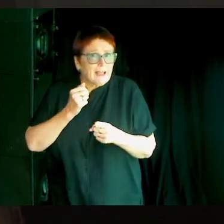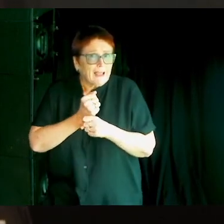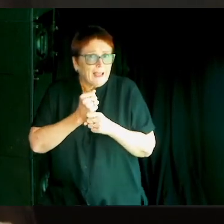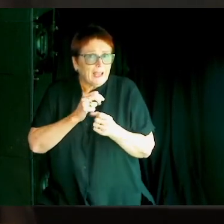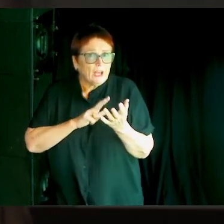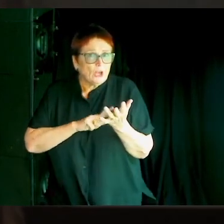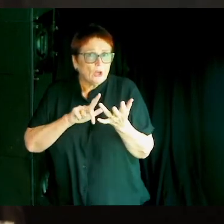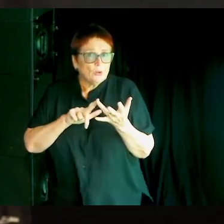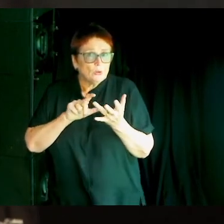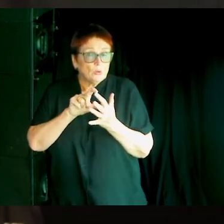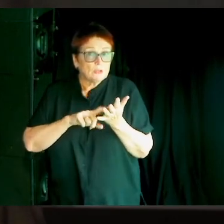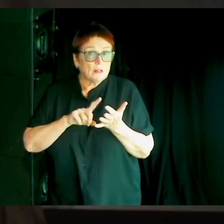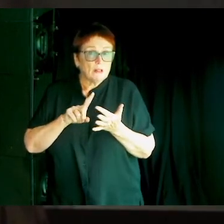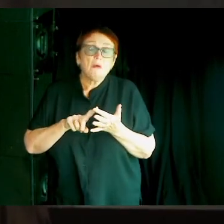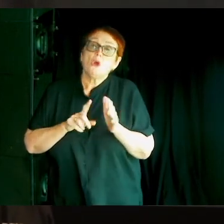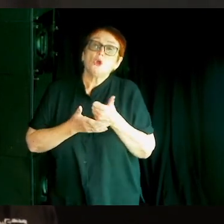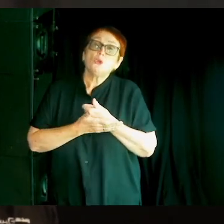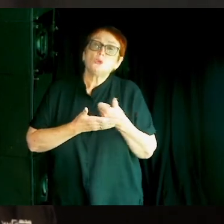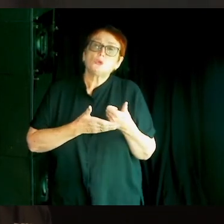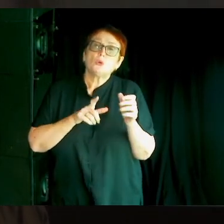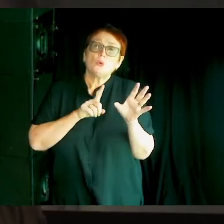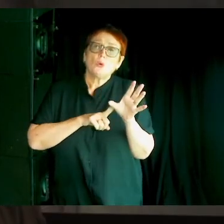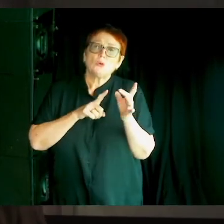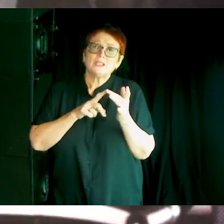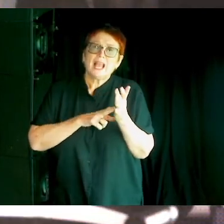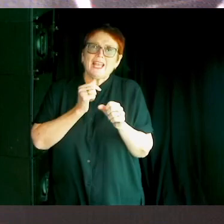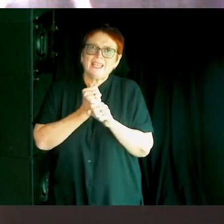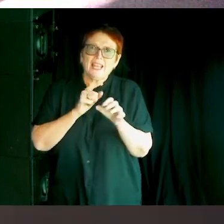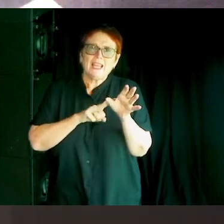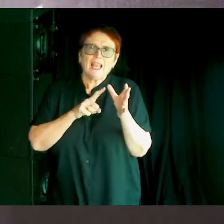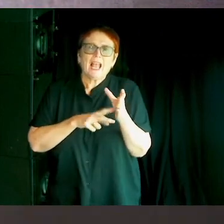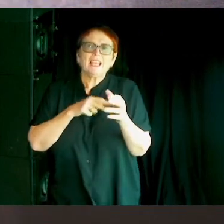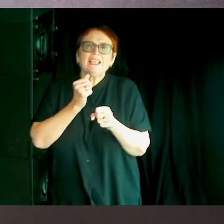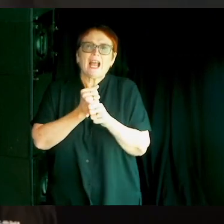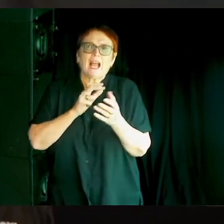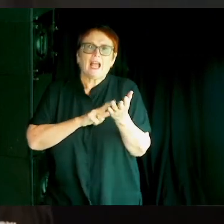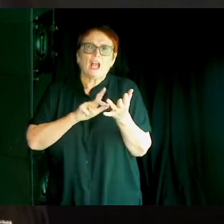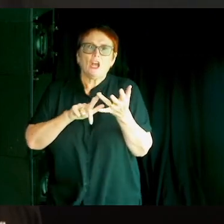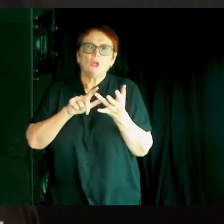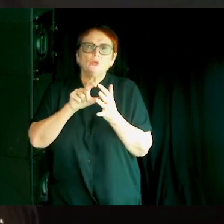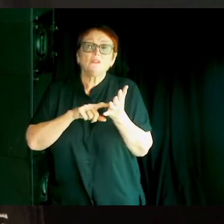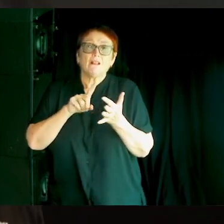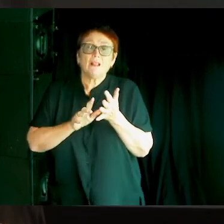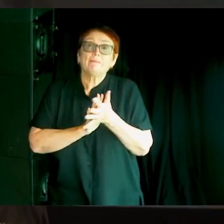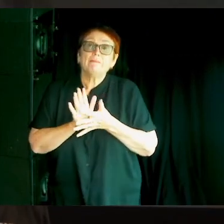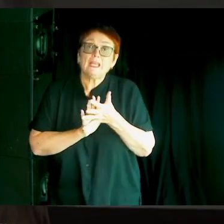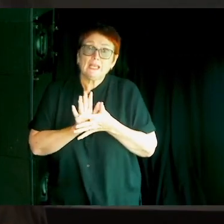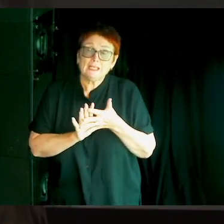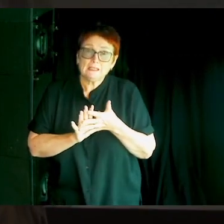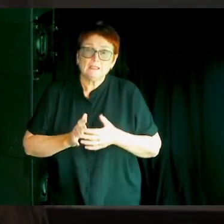traditionally we use we call it yin yang noodle noodles so yin yang noodle which means is